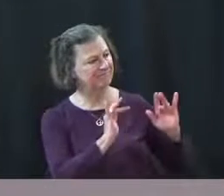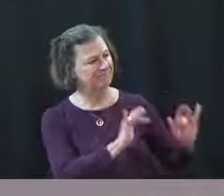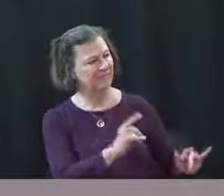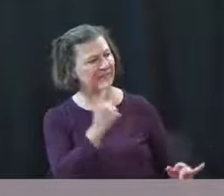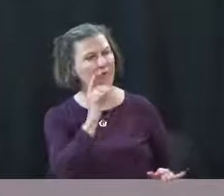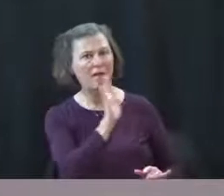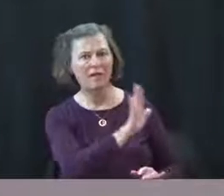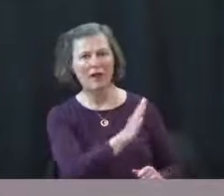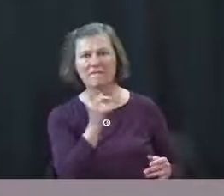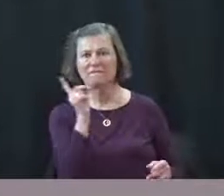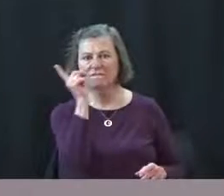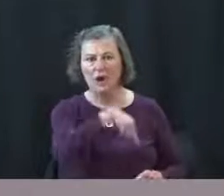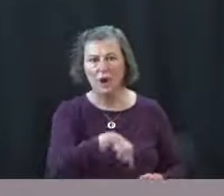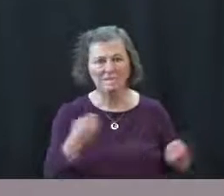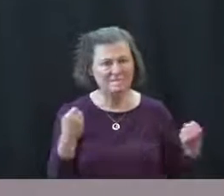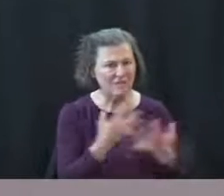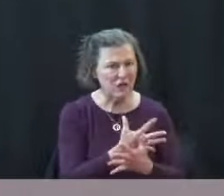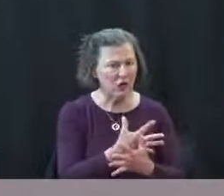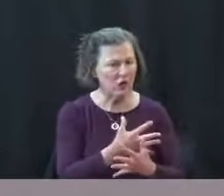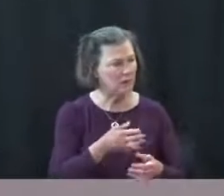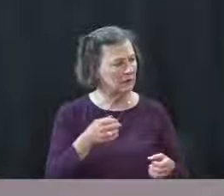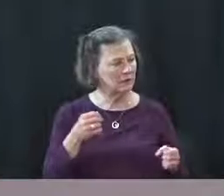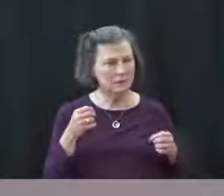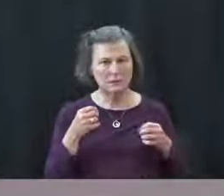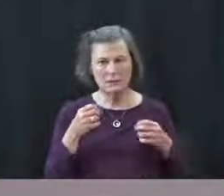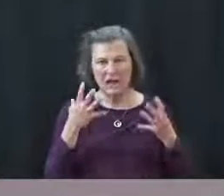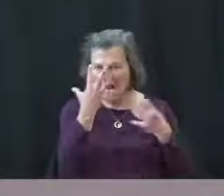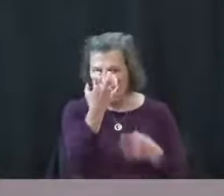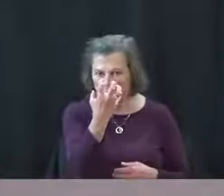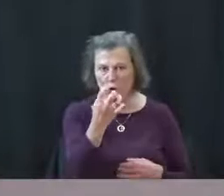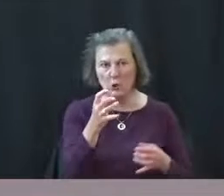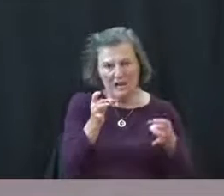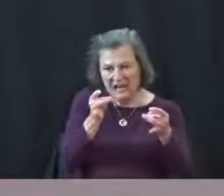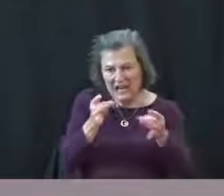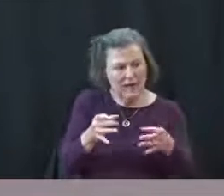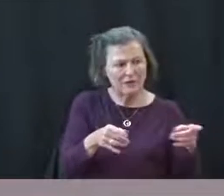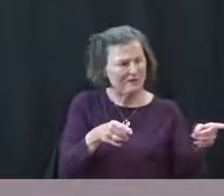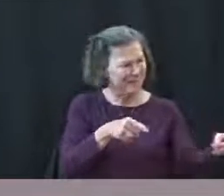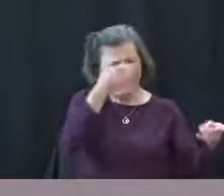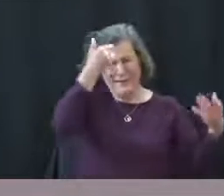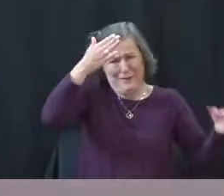And she knew that they didn't hate her, not really, they didn't even know her.